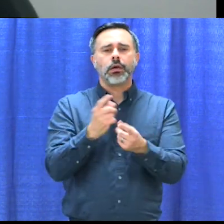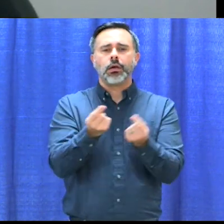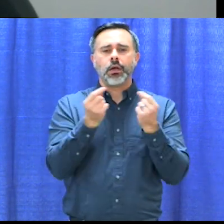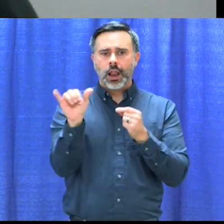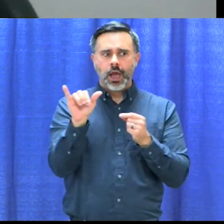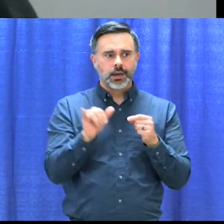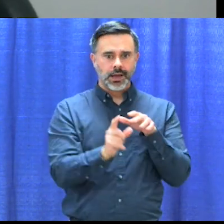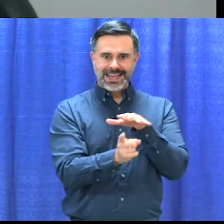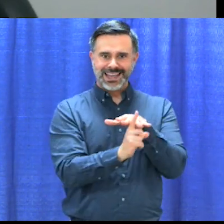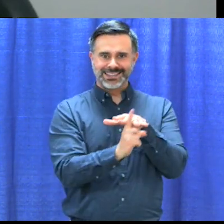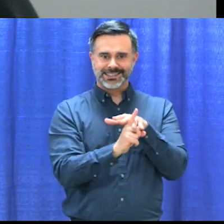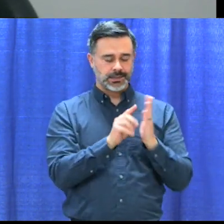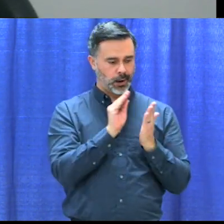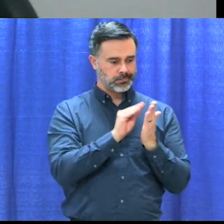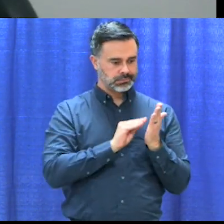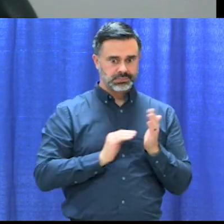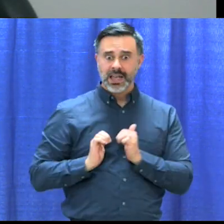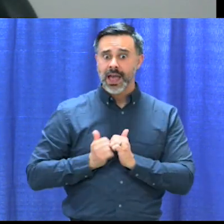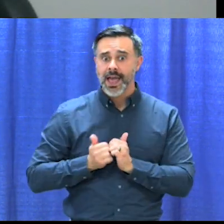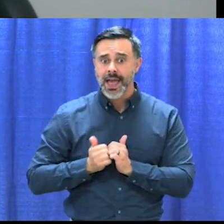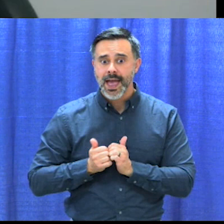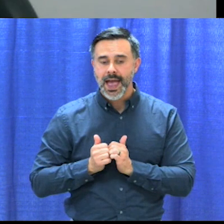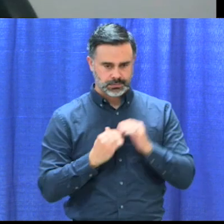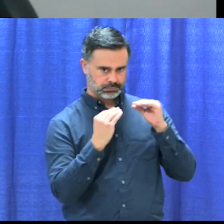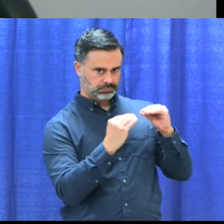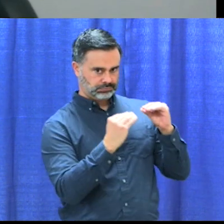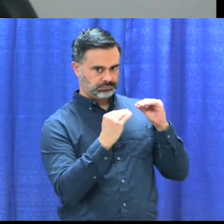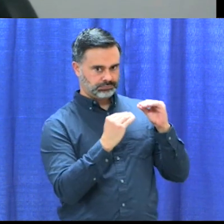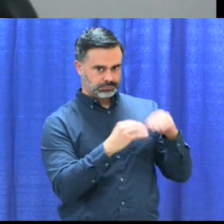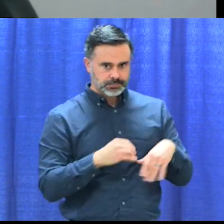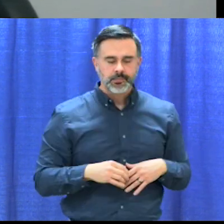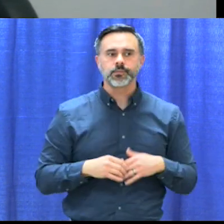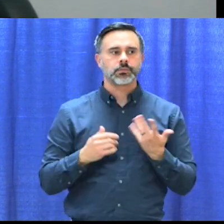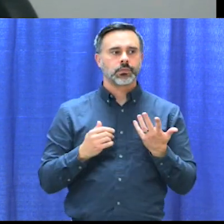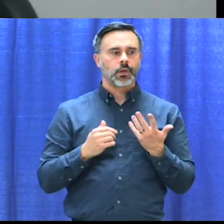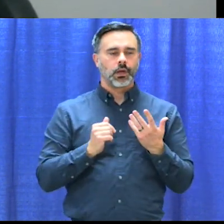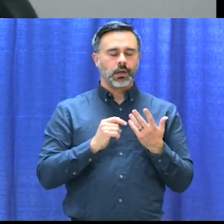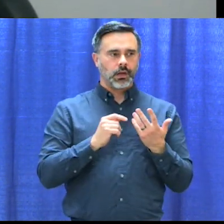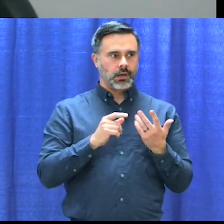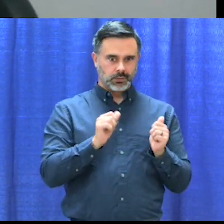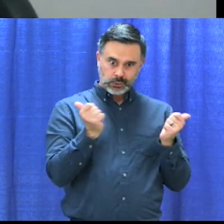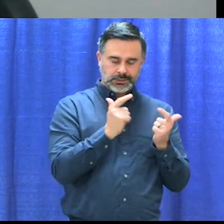How do we track student participation? The grading issues related to teaching in a 100% digital environment.